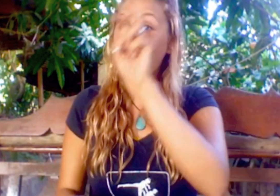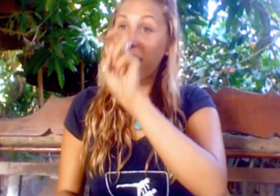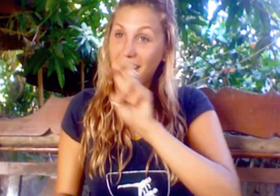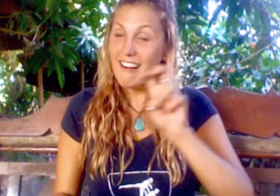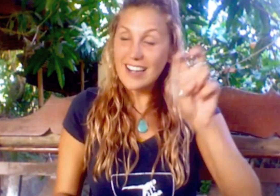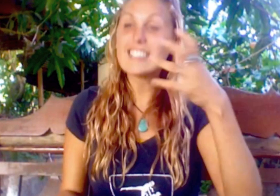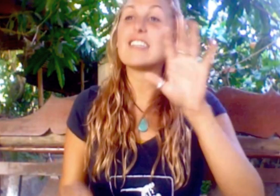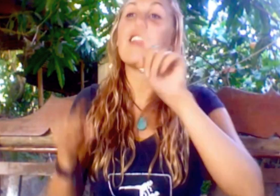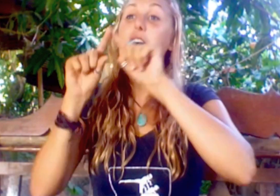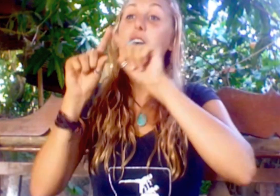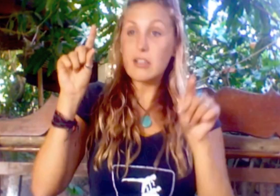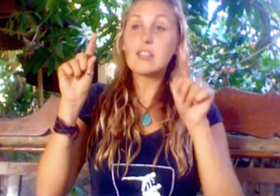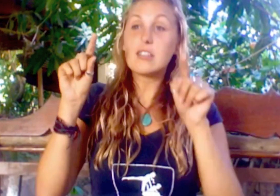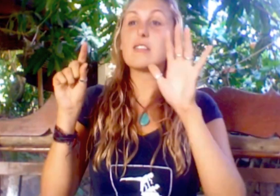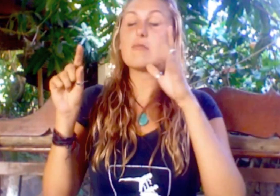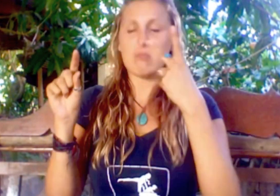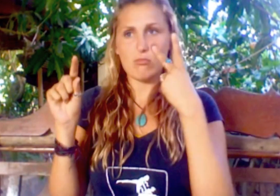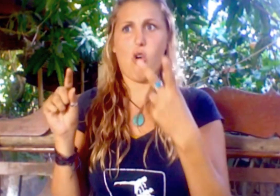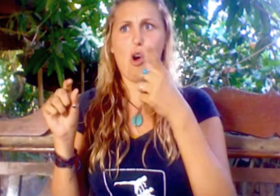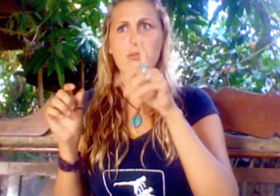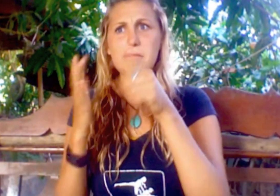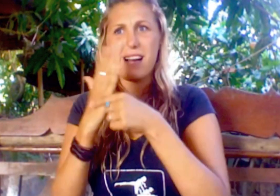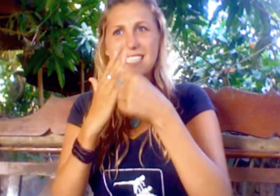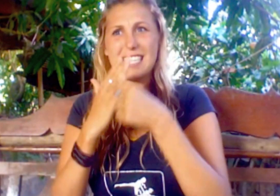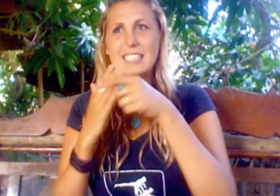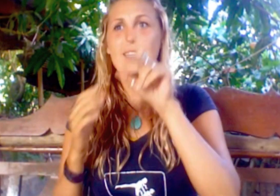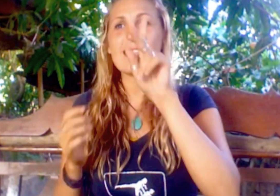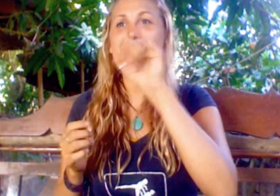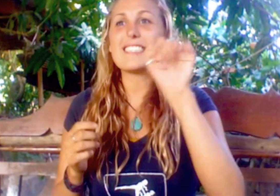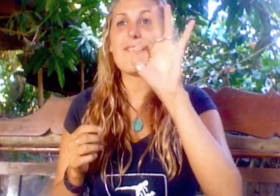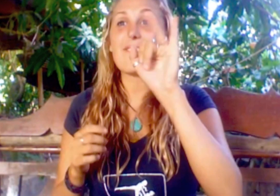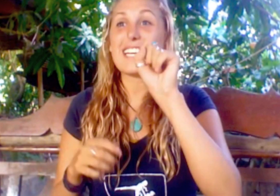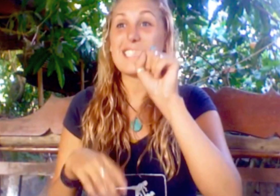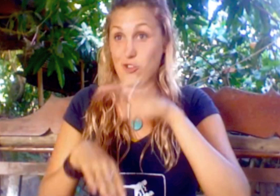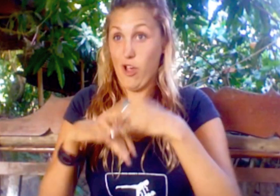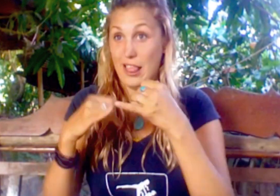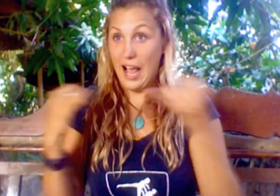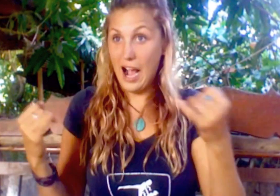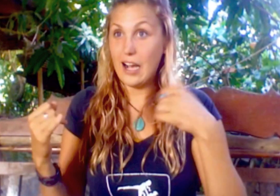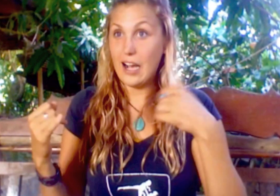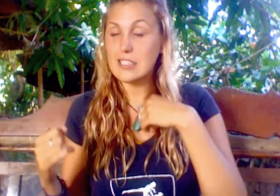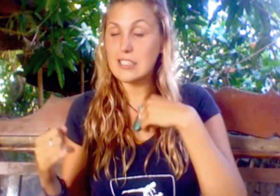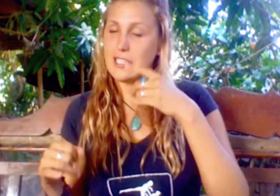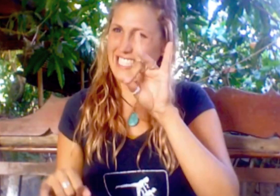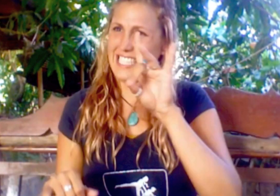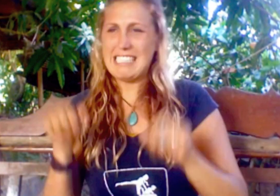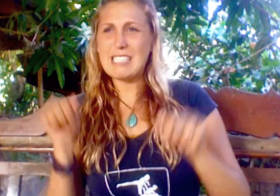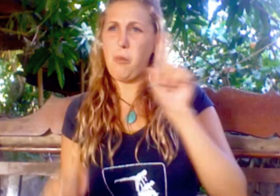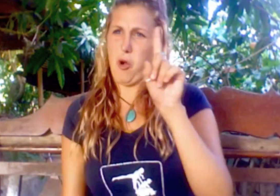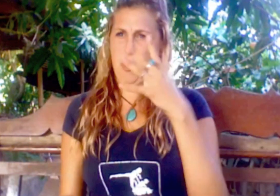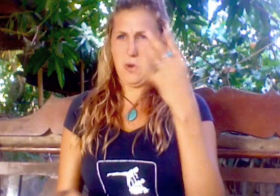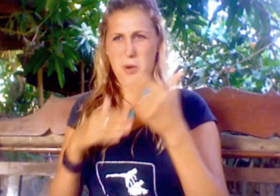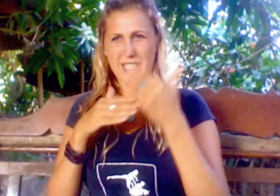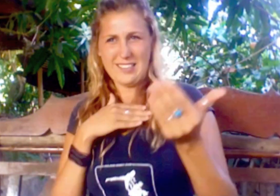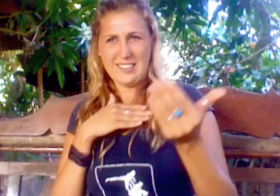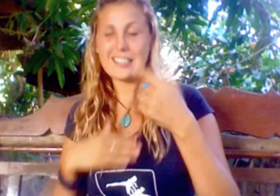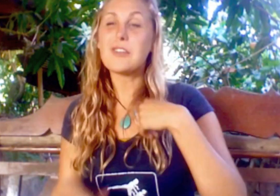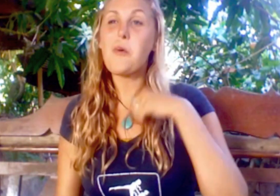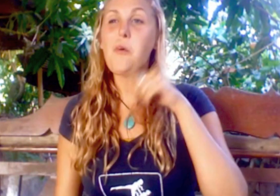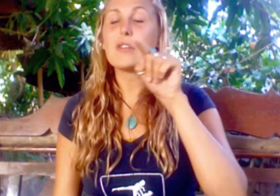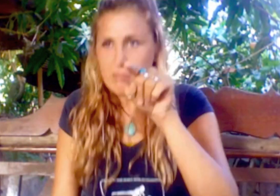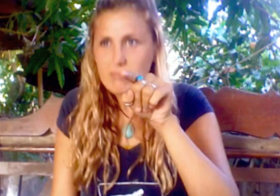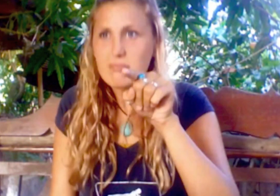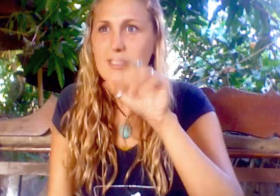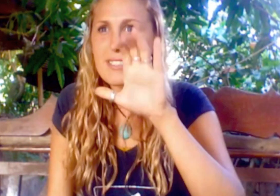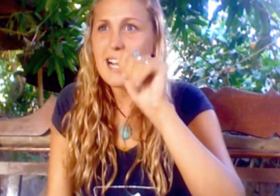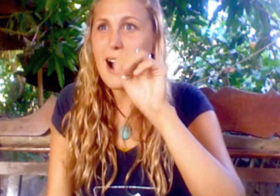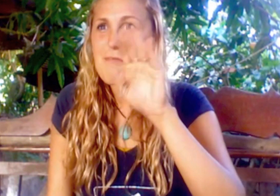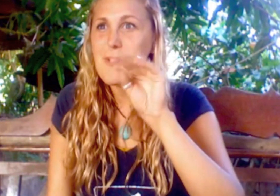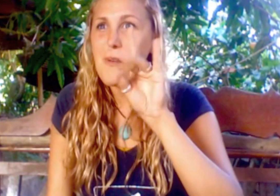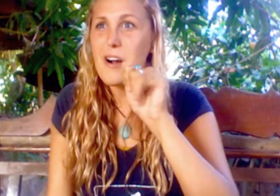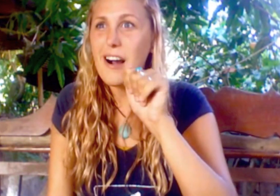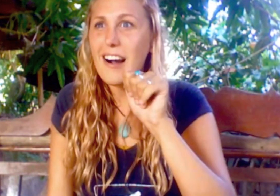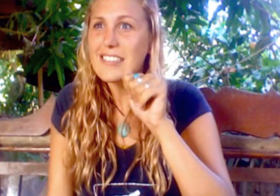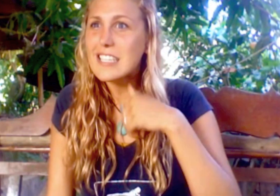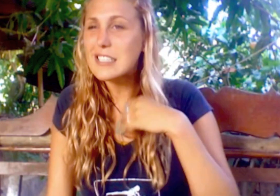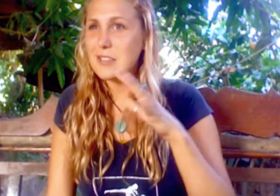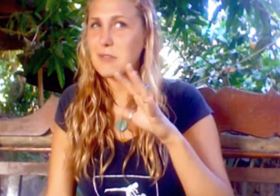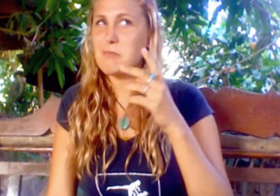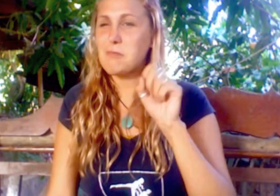While I was there, I saw Kiss-Fist Magazine at the same time unsure on where to go next. The answer was in the magazine, “Cambodia.”